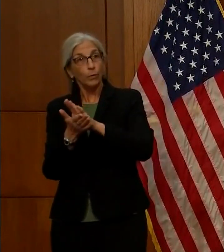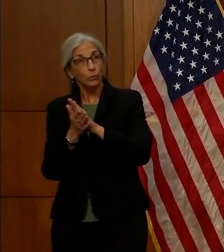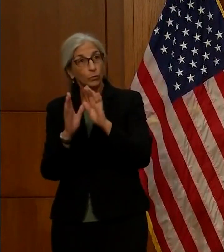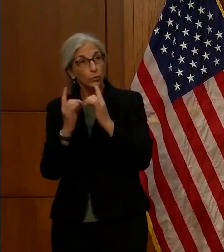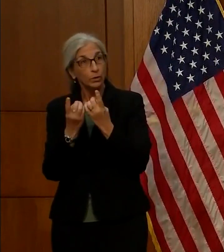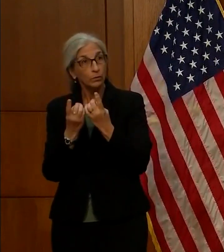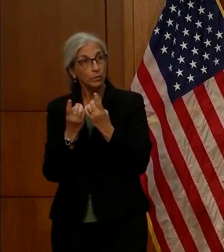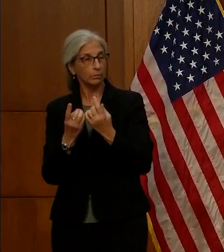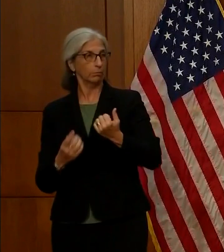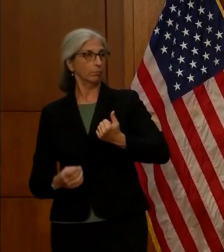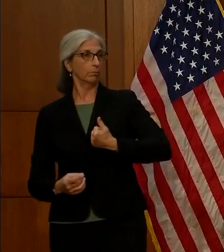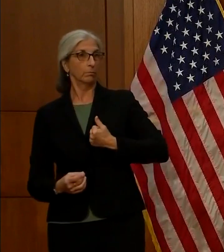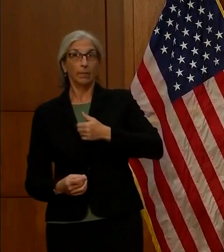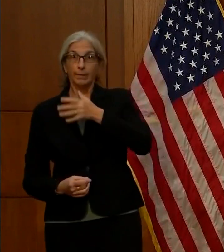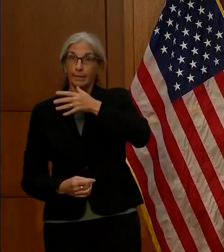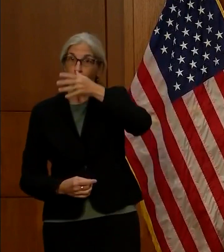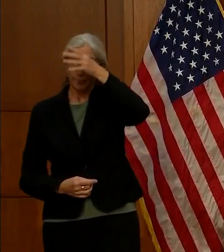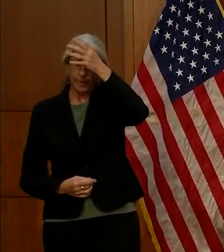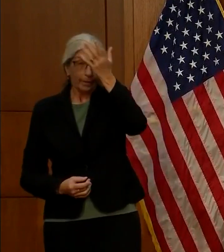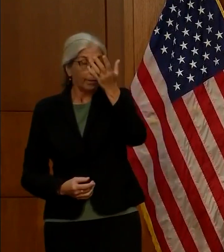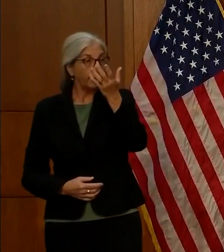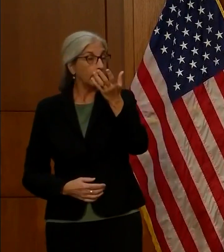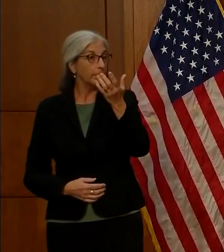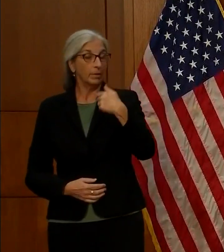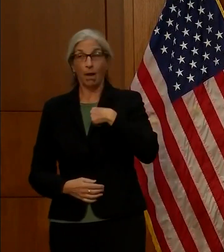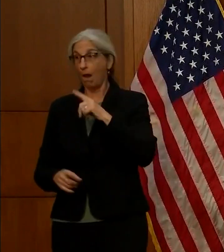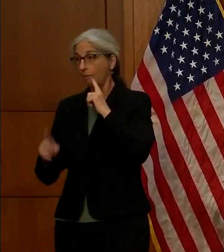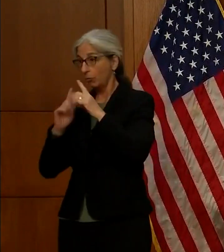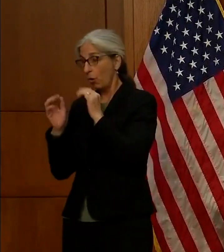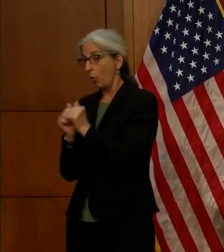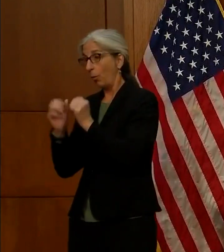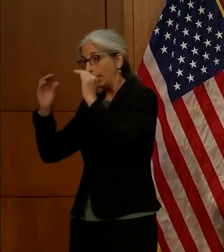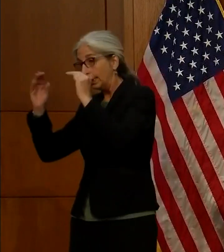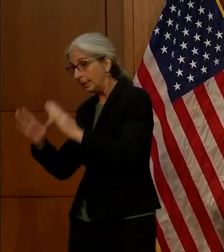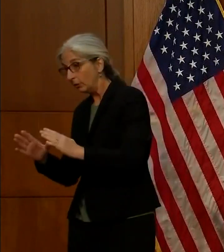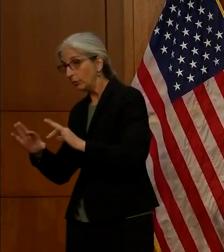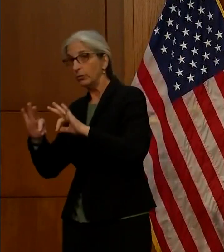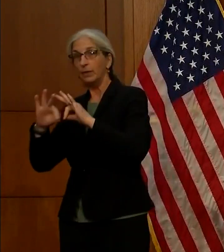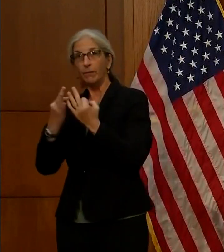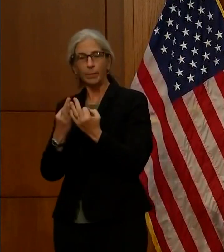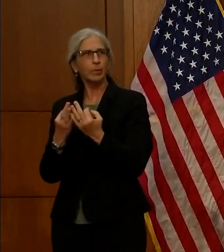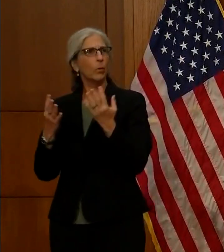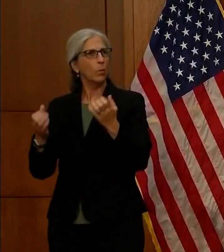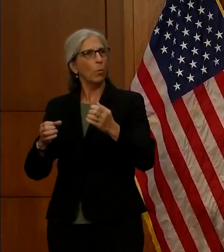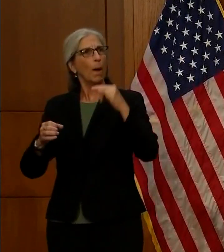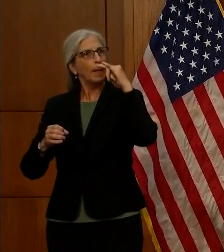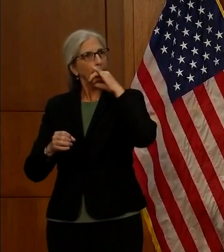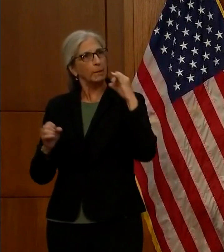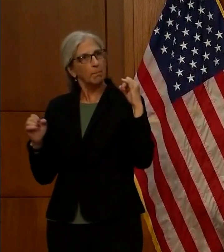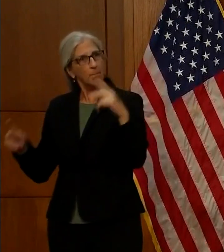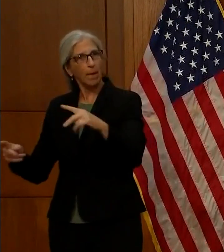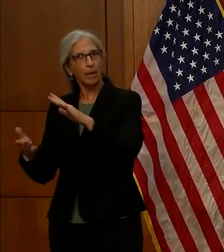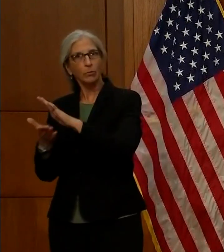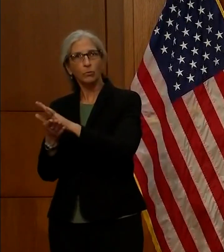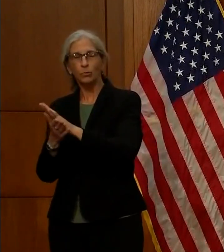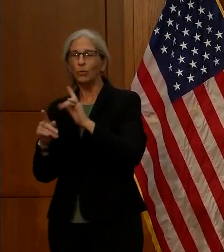WITH OUR SCHOOL DISTRICTS- I KNOW AS A PARENT AND I'VE TALKED TO JUST A NUMBER OF TEACHERS A NUMBER OF FAMILIES.